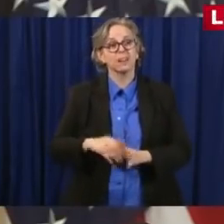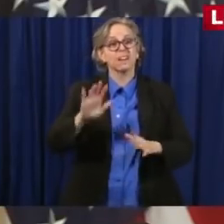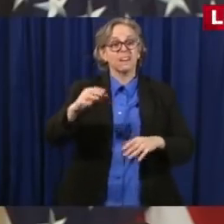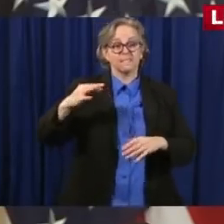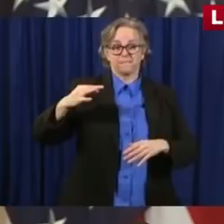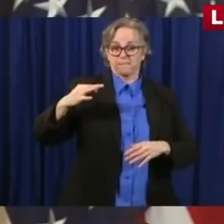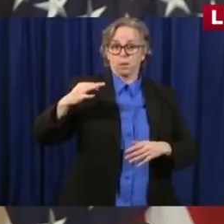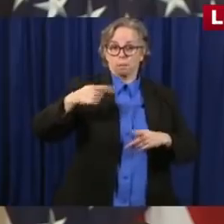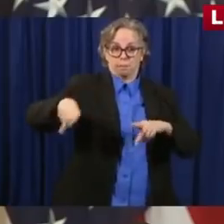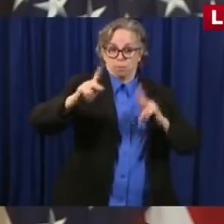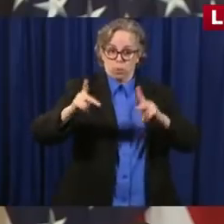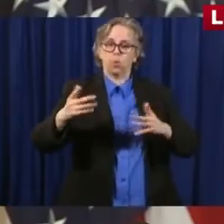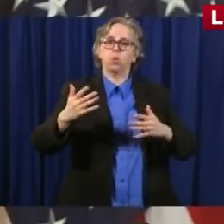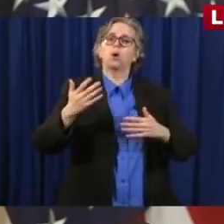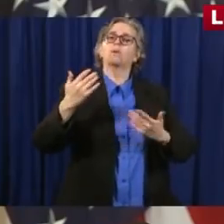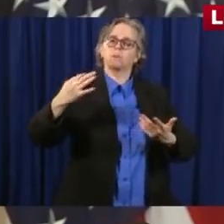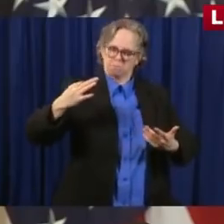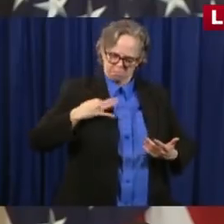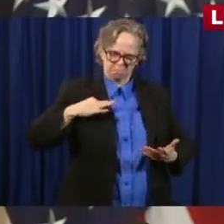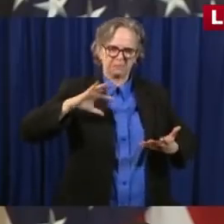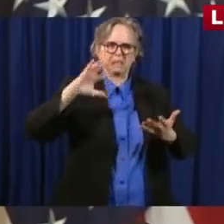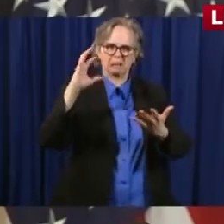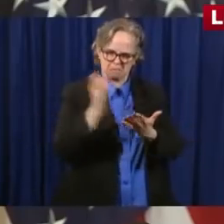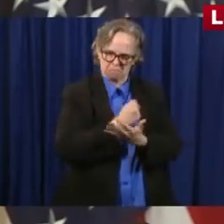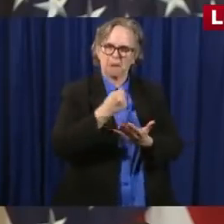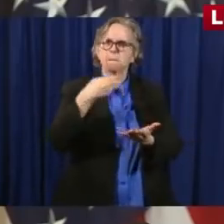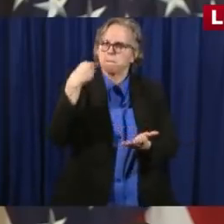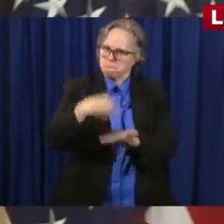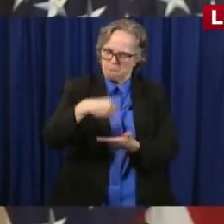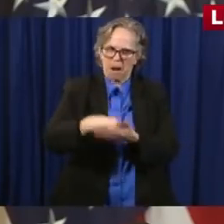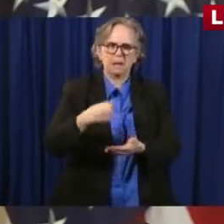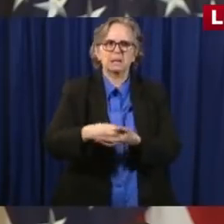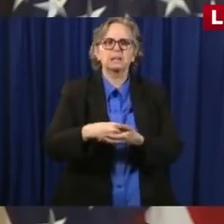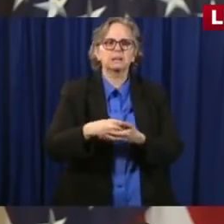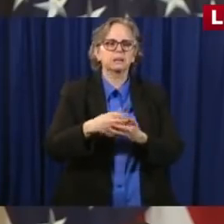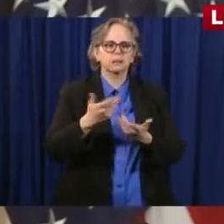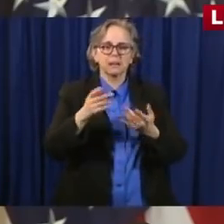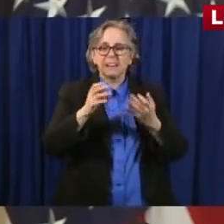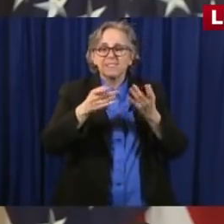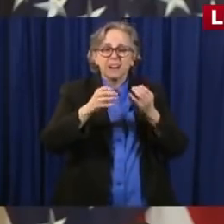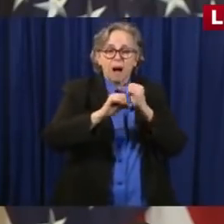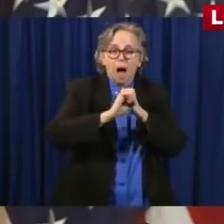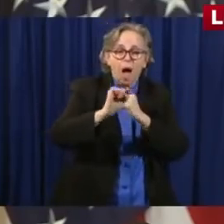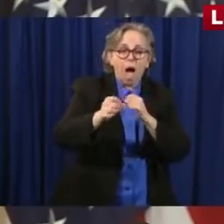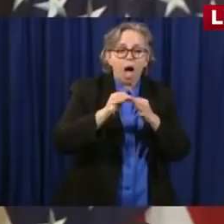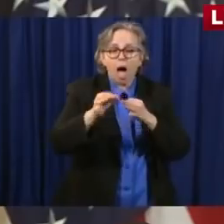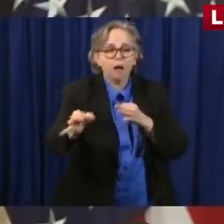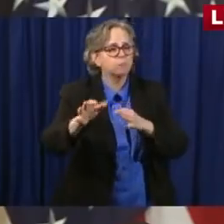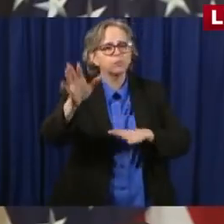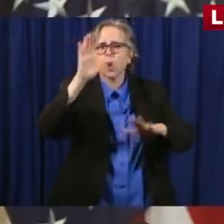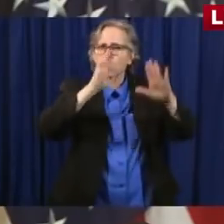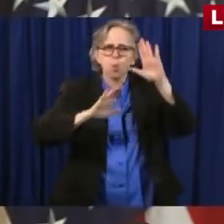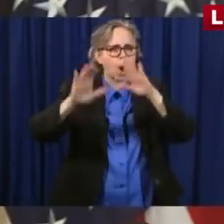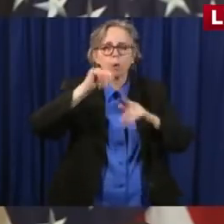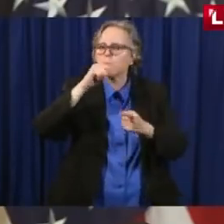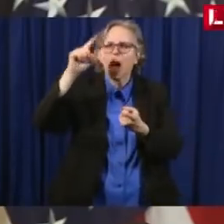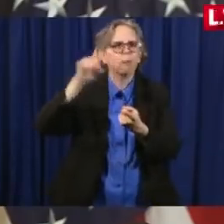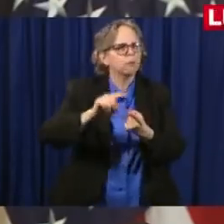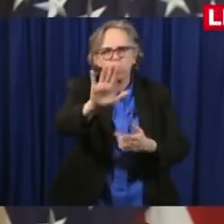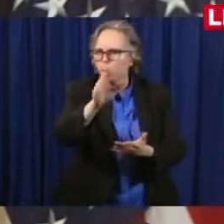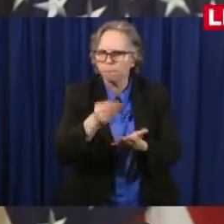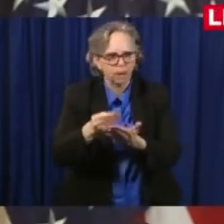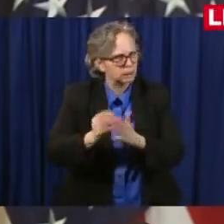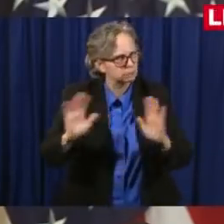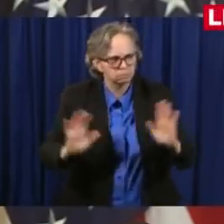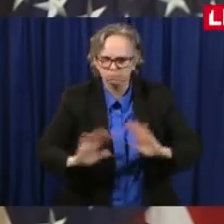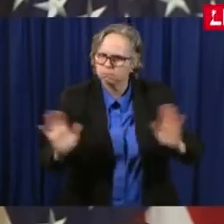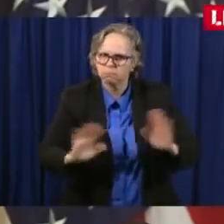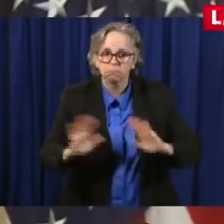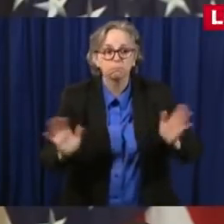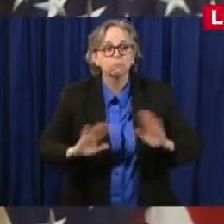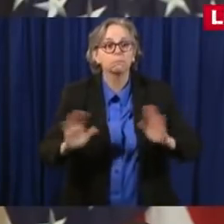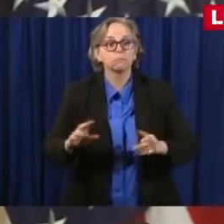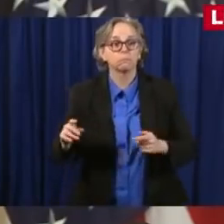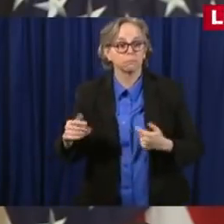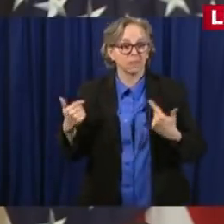ALL ELIGIBLE OHIOANS WILL SEE IF THERE UNEMPLOYMENT EFFECTS AND ANY DELAYS WILL NOT REDUCE THE AMOUNT RECEIVED.